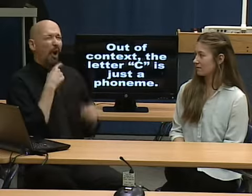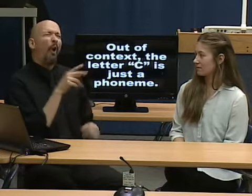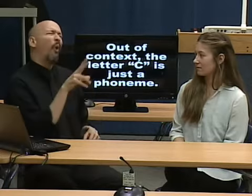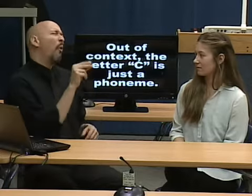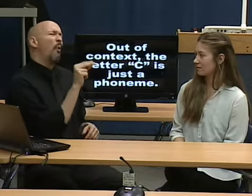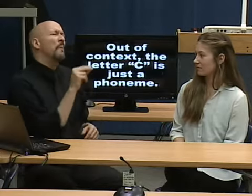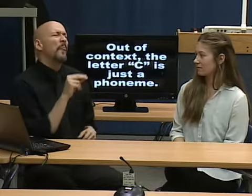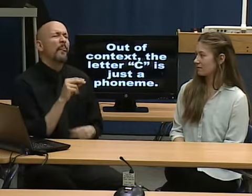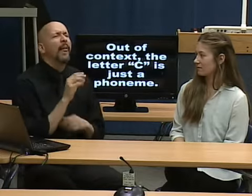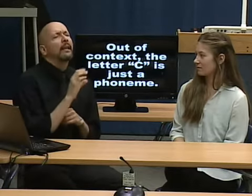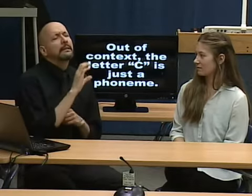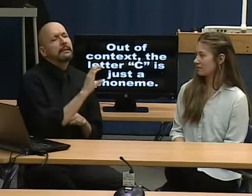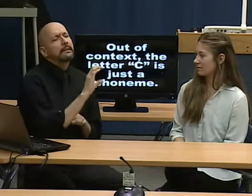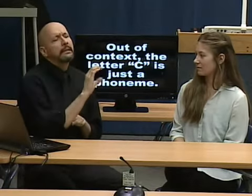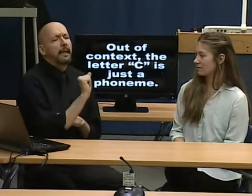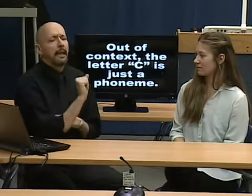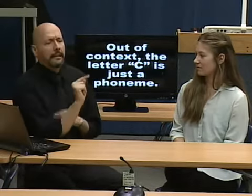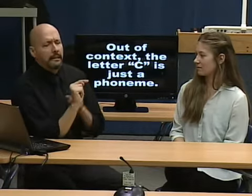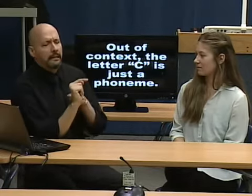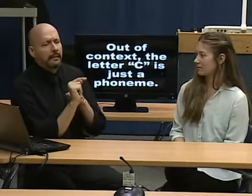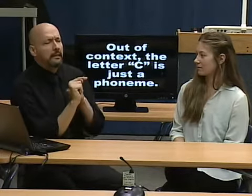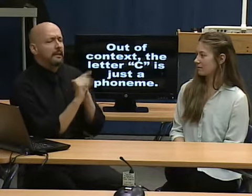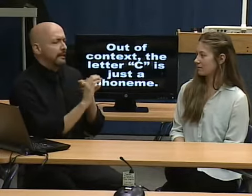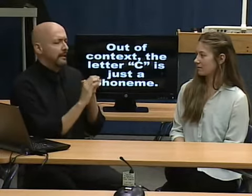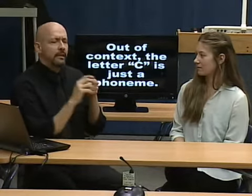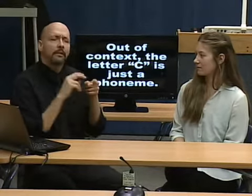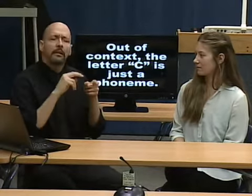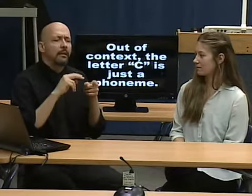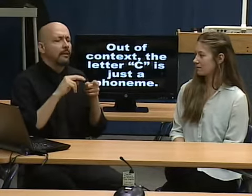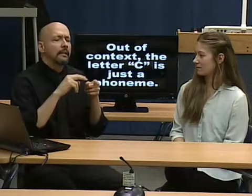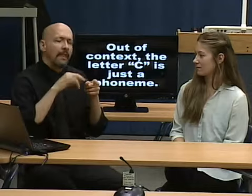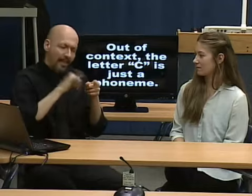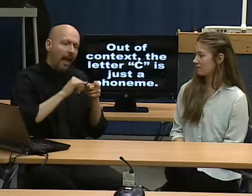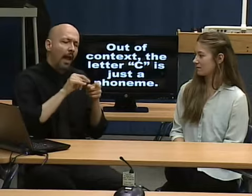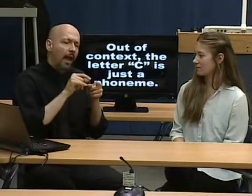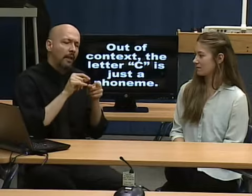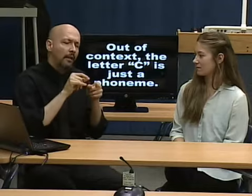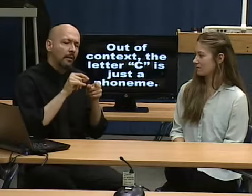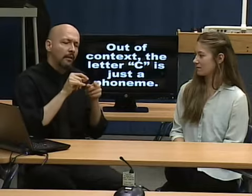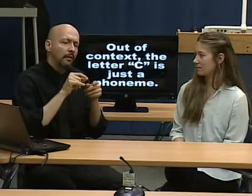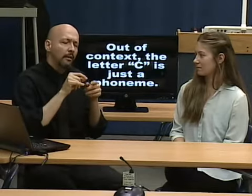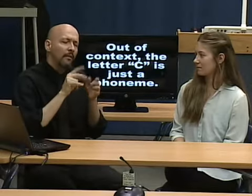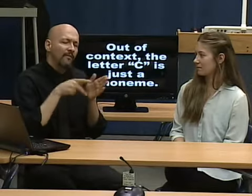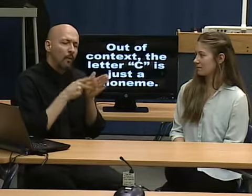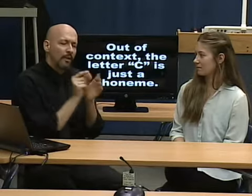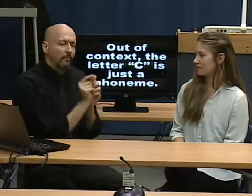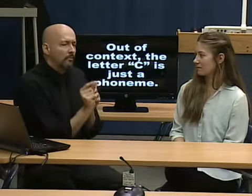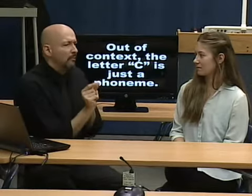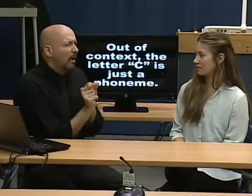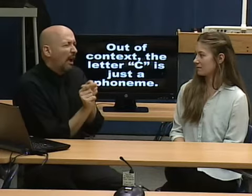Some will say, "No... C-A-T? That C is a phoneme."